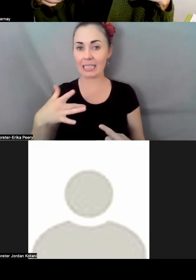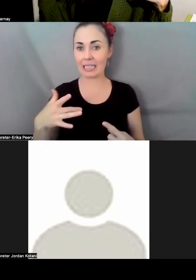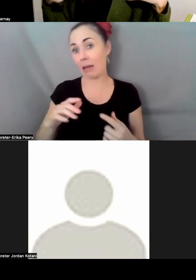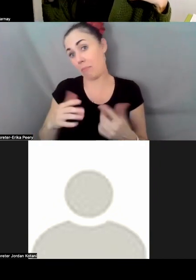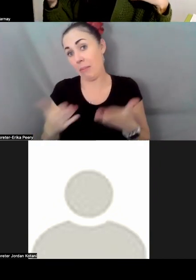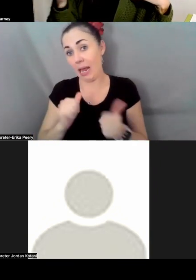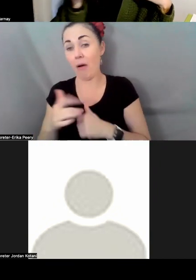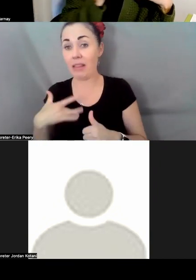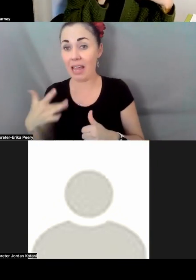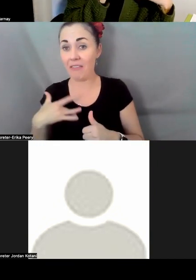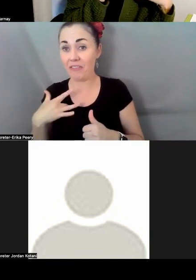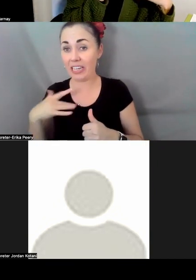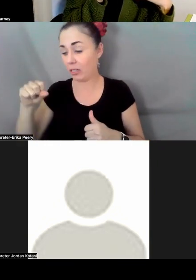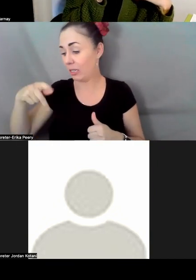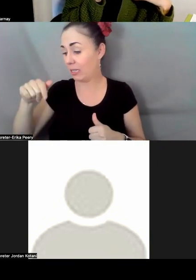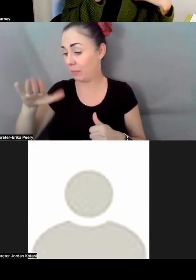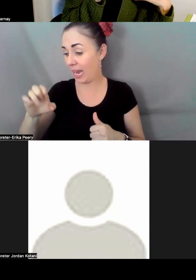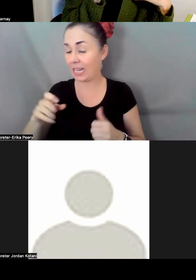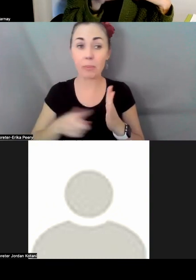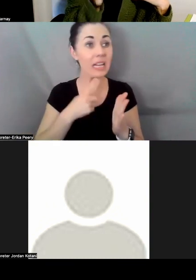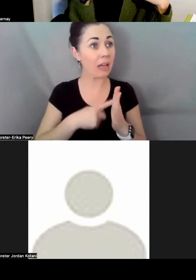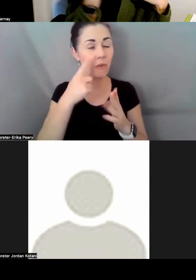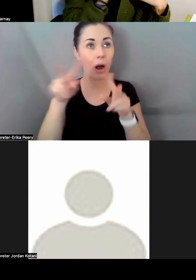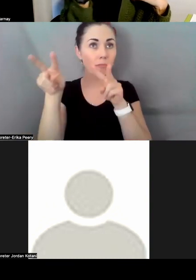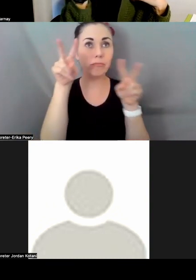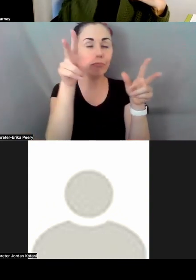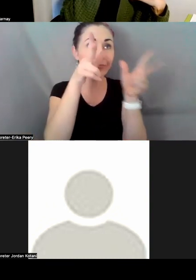but sometimes it's to gain the visual feedback. When you're spinning and you're just looking